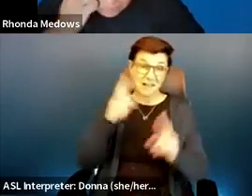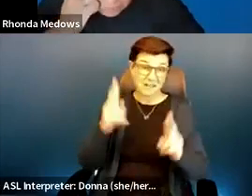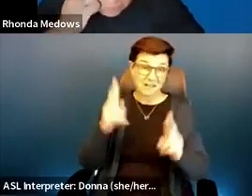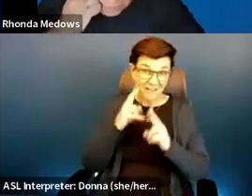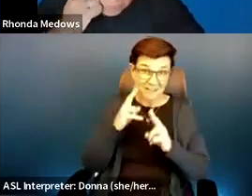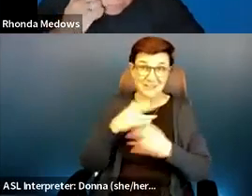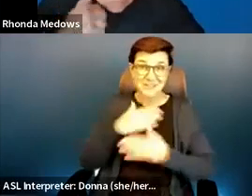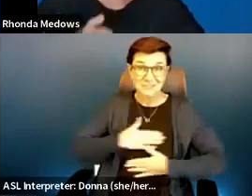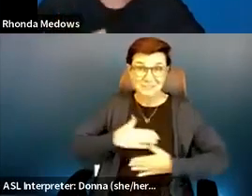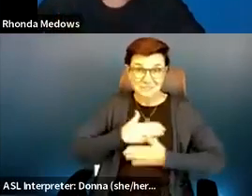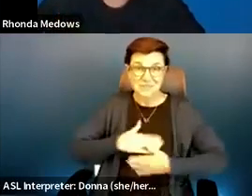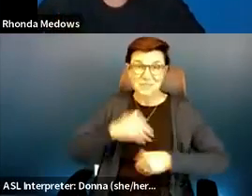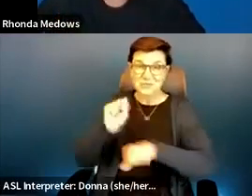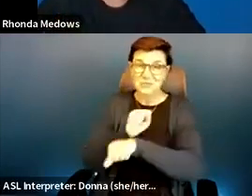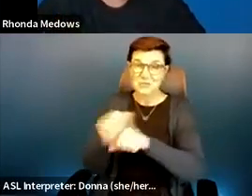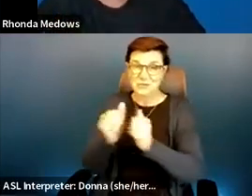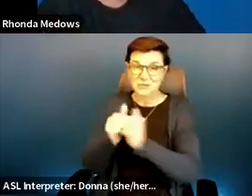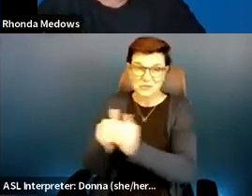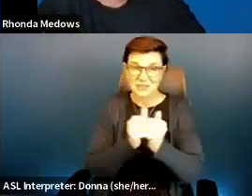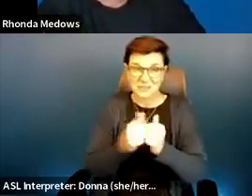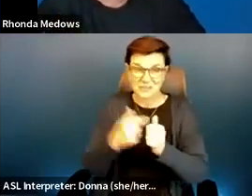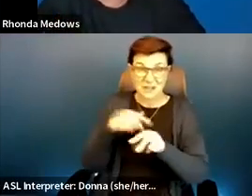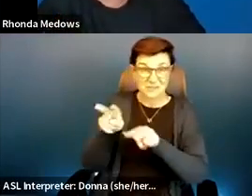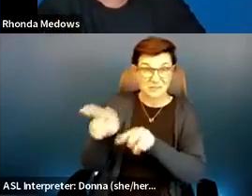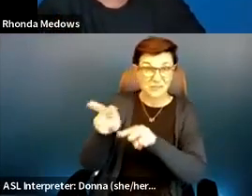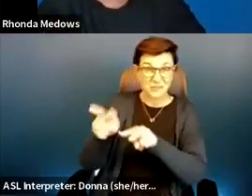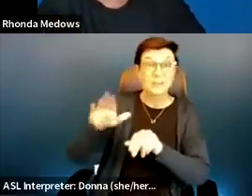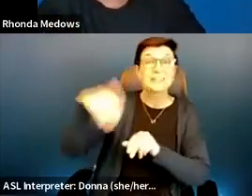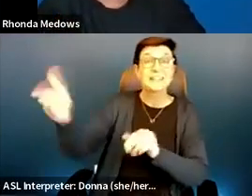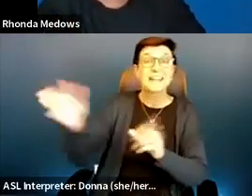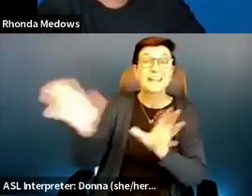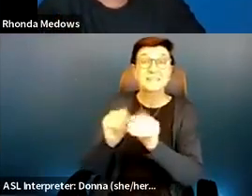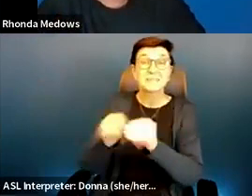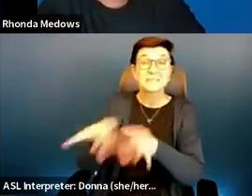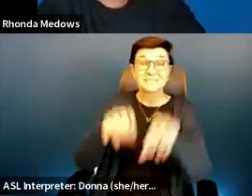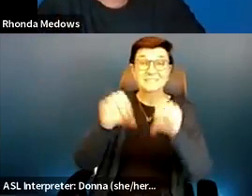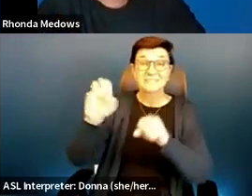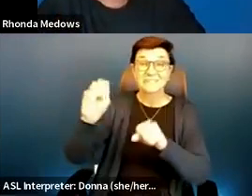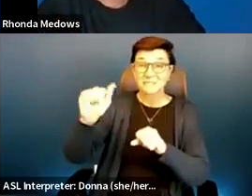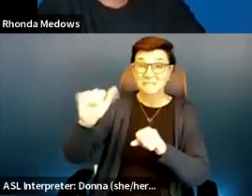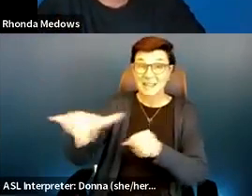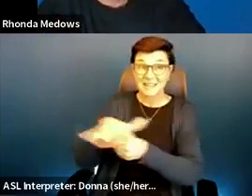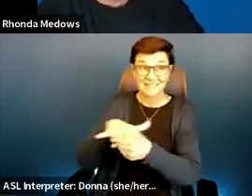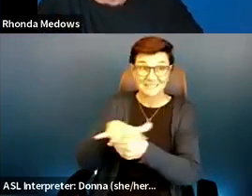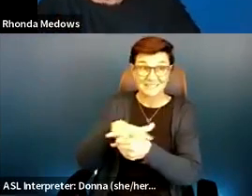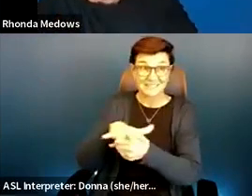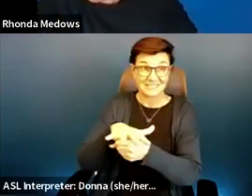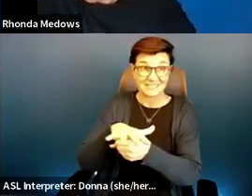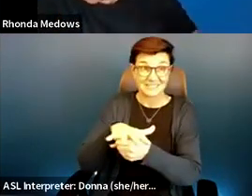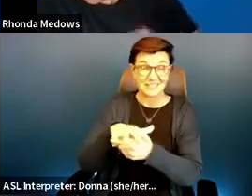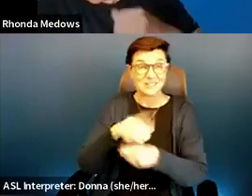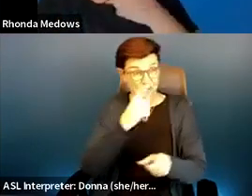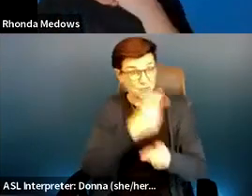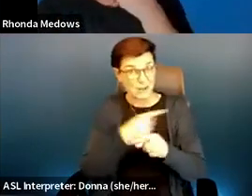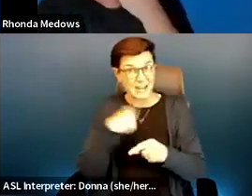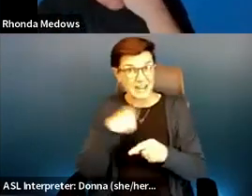And I'm excited to see you in person in May. I think that date is February. It's May 9th, May 9th is where it's currently scheduled.